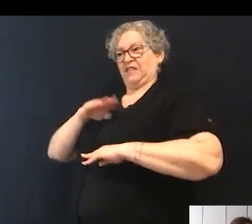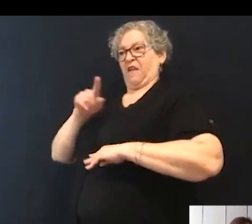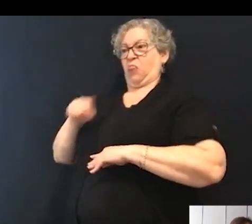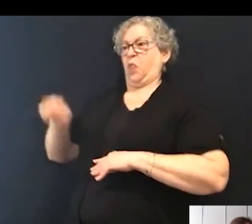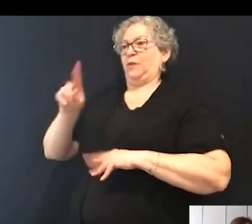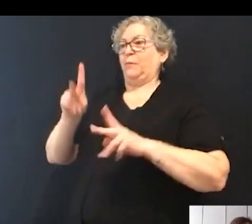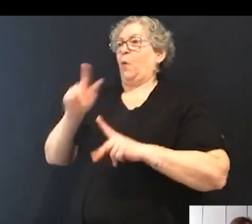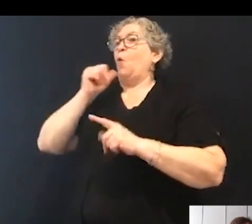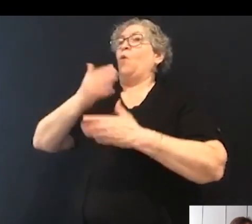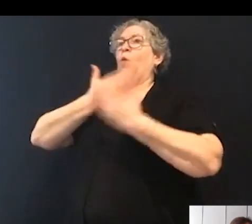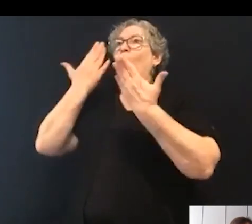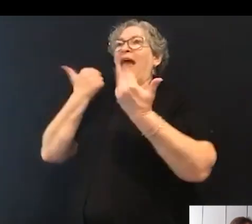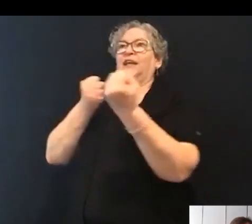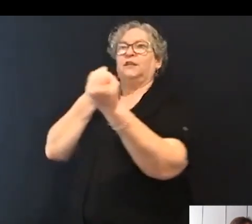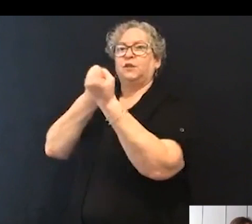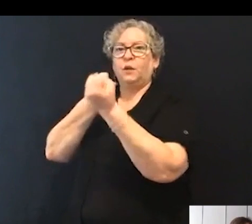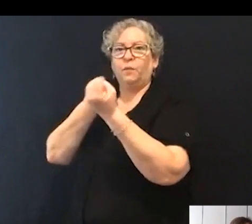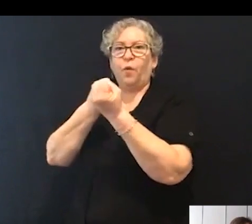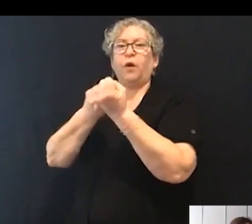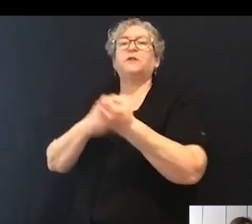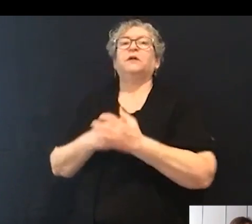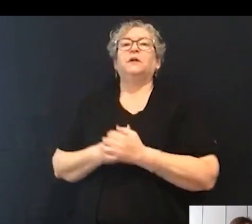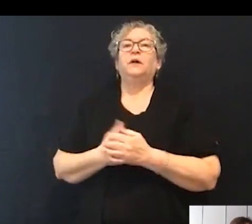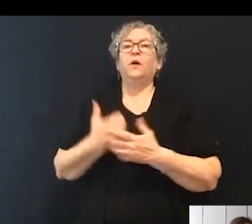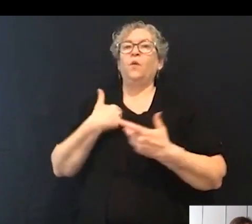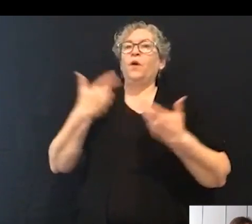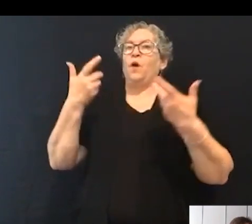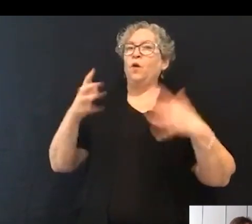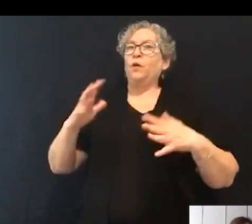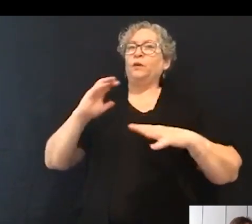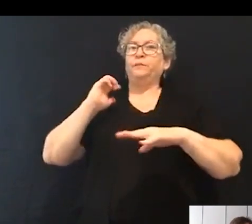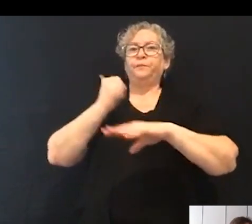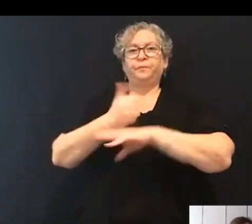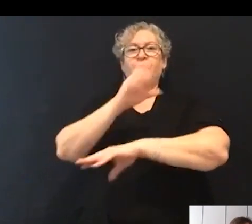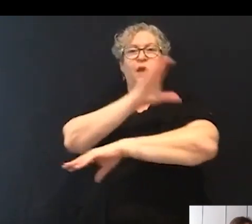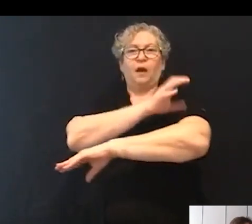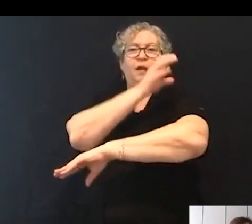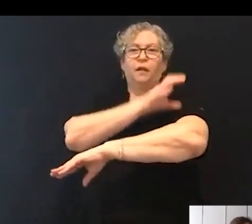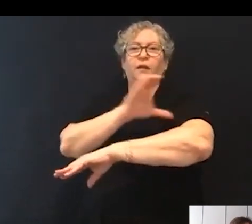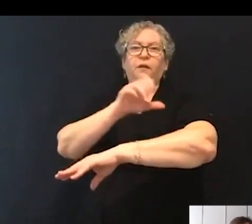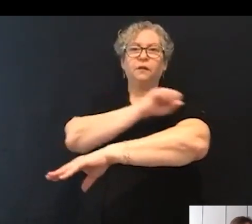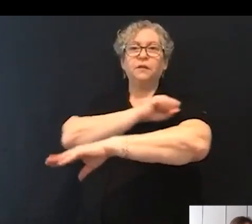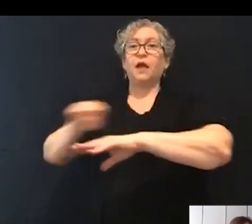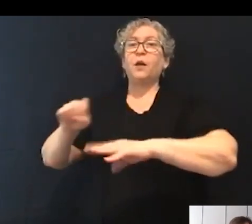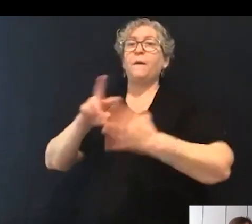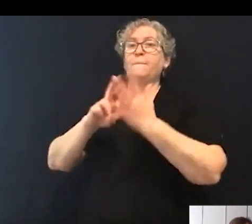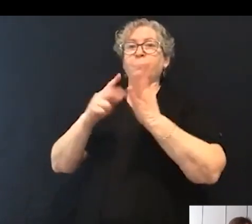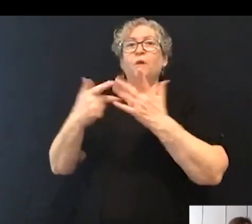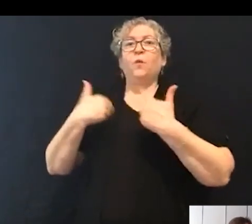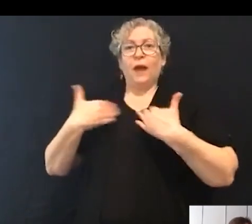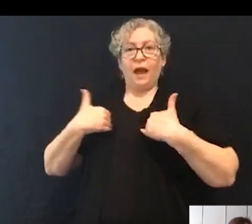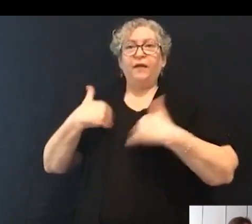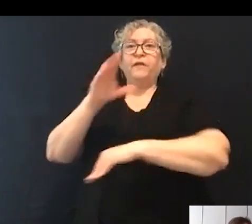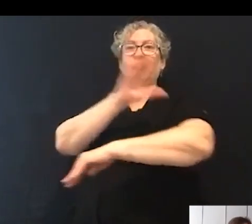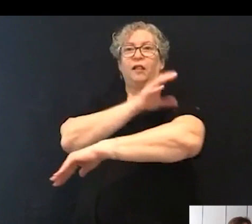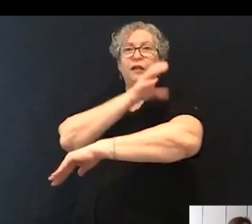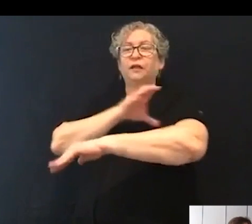ProQR has already reached the clinical stage, which means that we have clinical studies ongoing, not